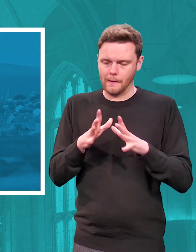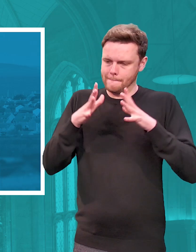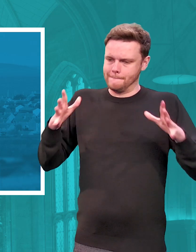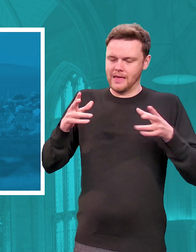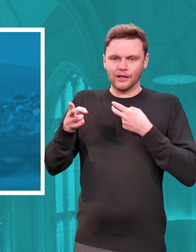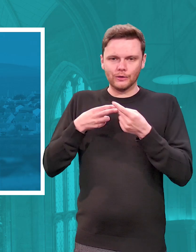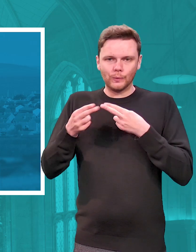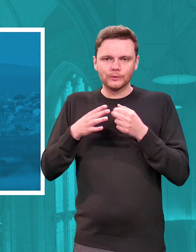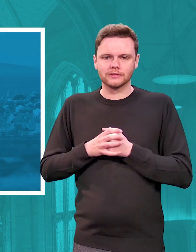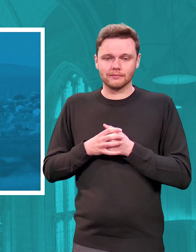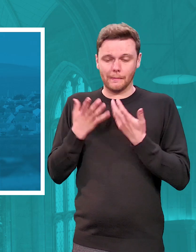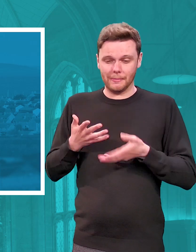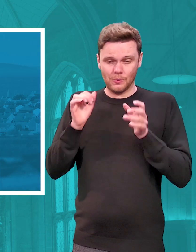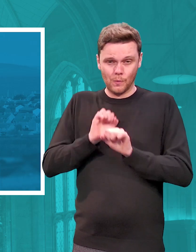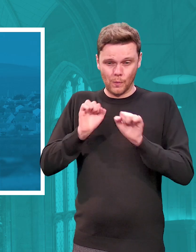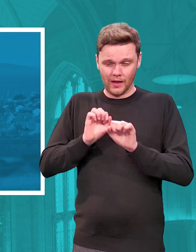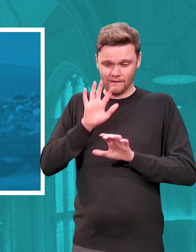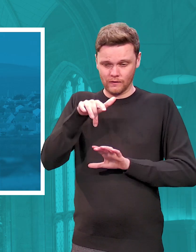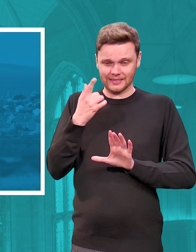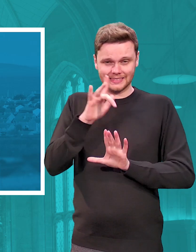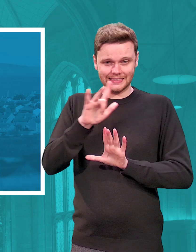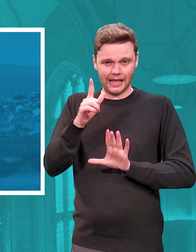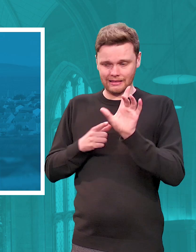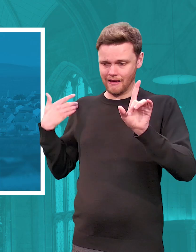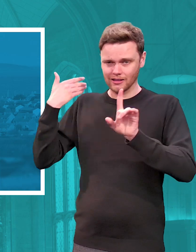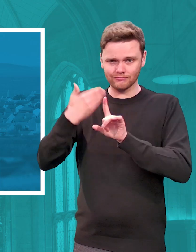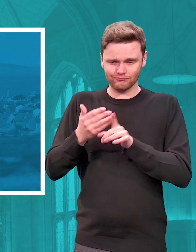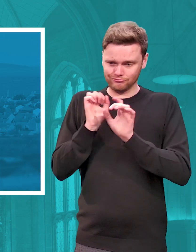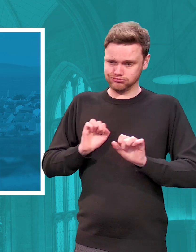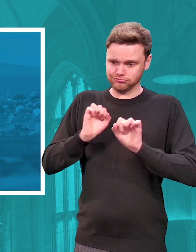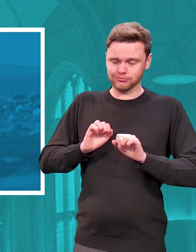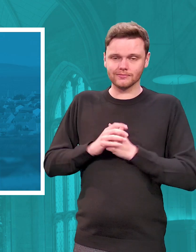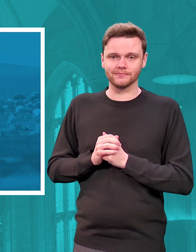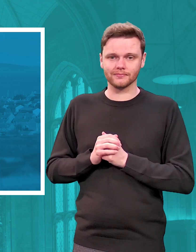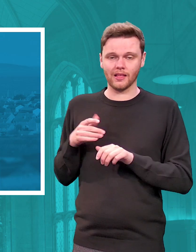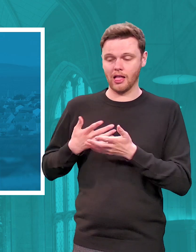It's news we've been waiting for for over 10 years. Now the Pensions Trustees written report